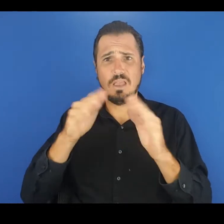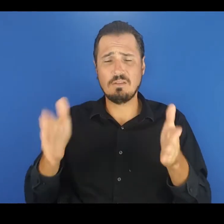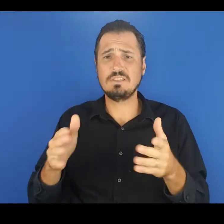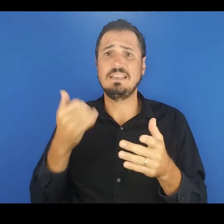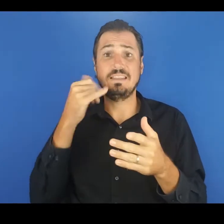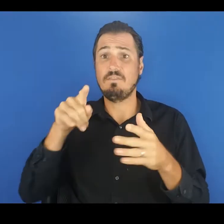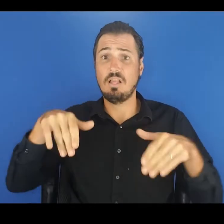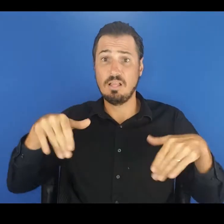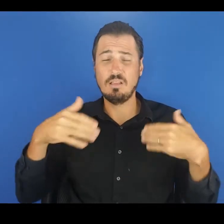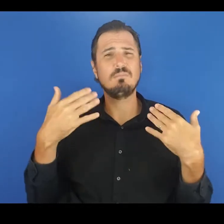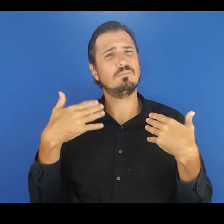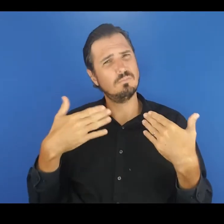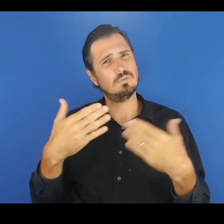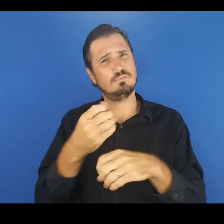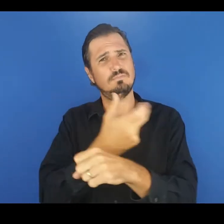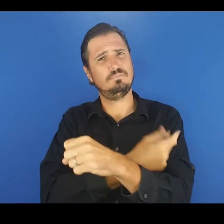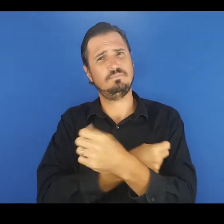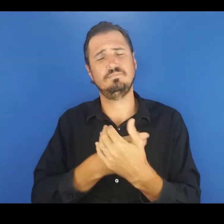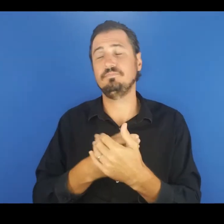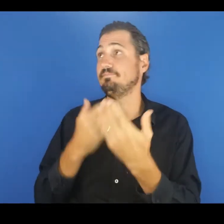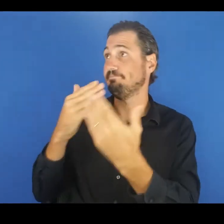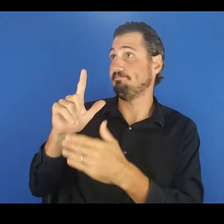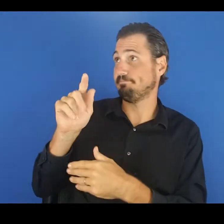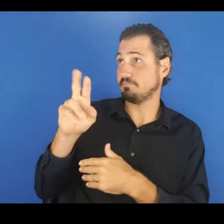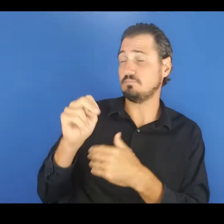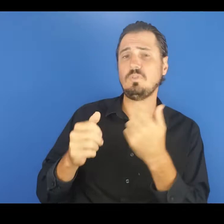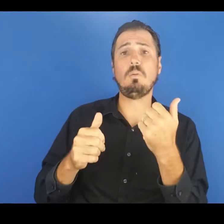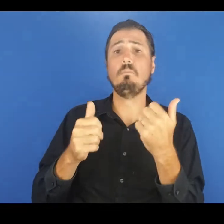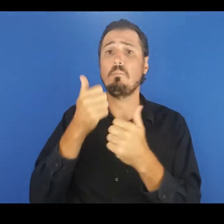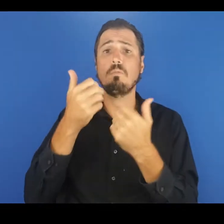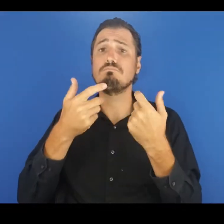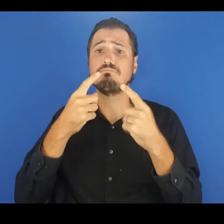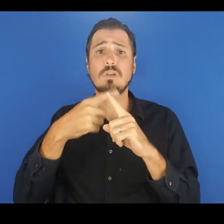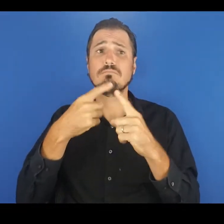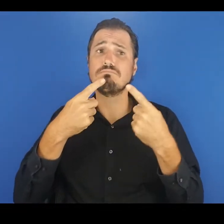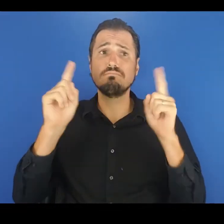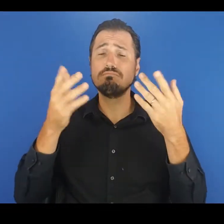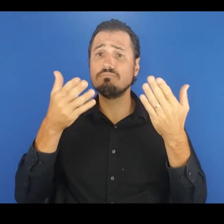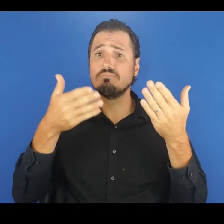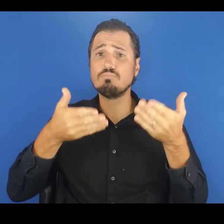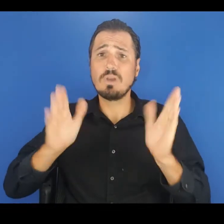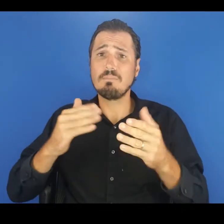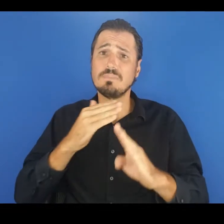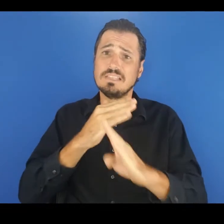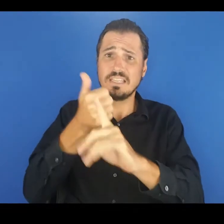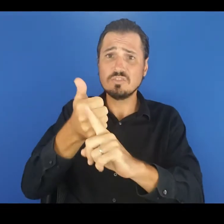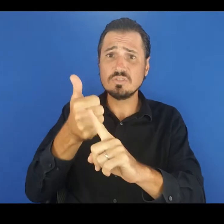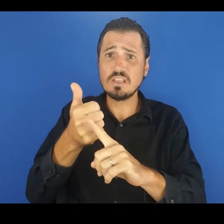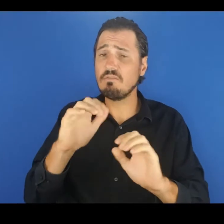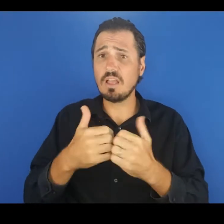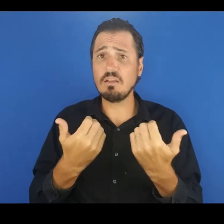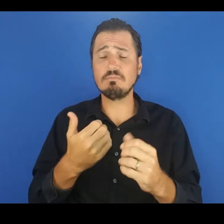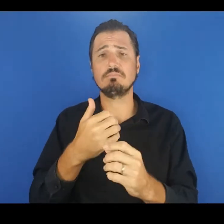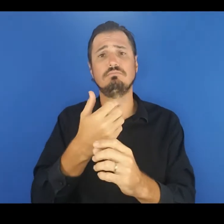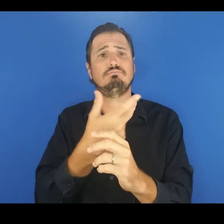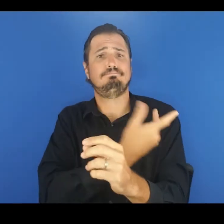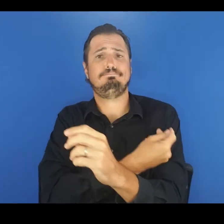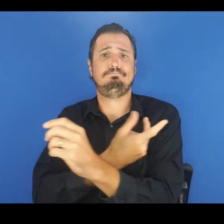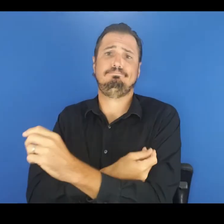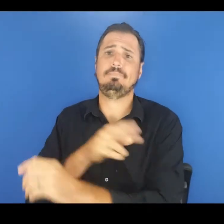get vaccinated. Mahalo Lauren The most effective way to protect yourself from the Delta variant and all COVID strains is to get vaccinated